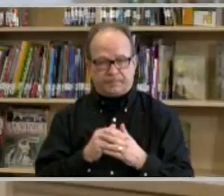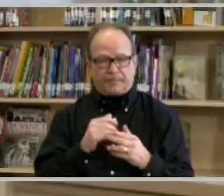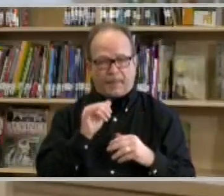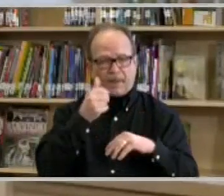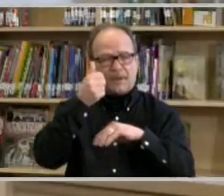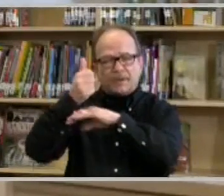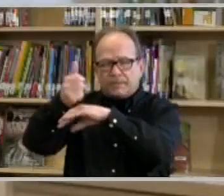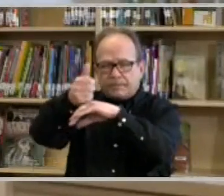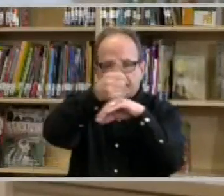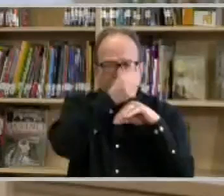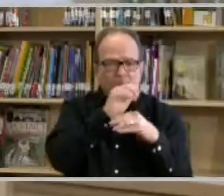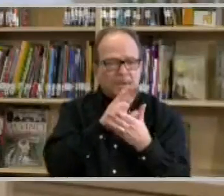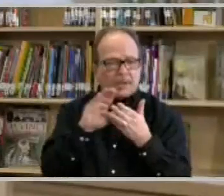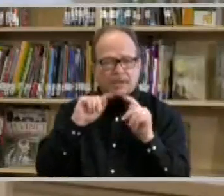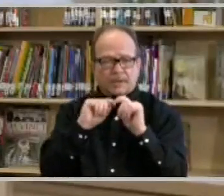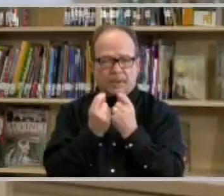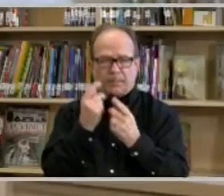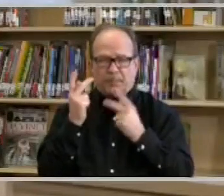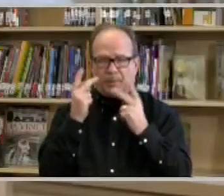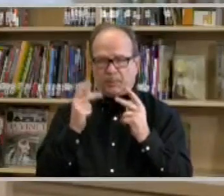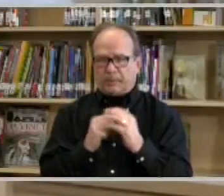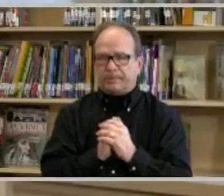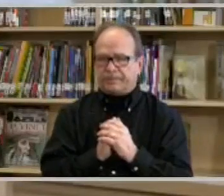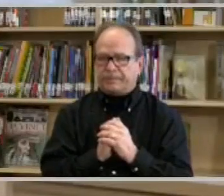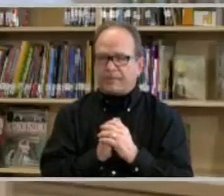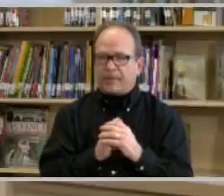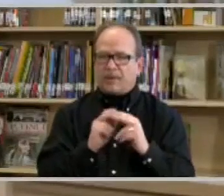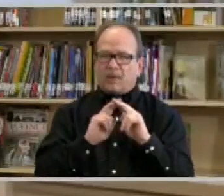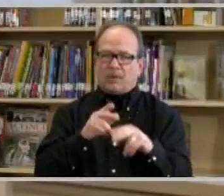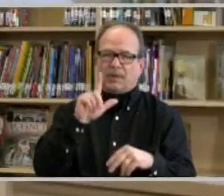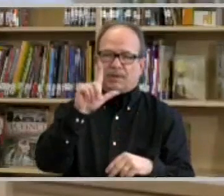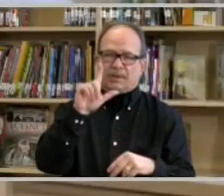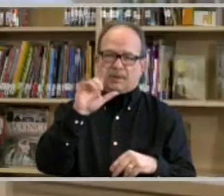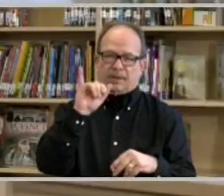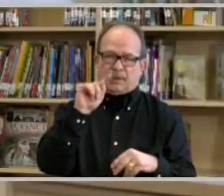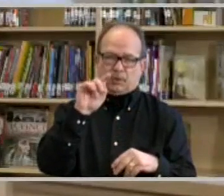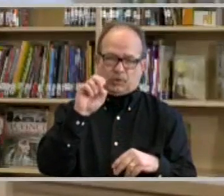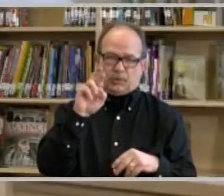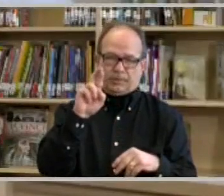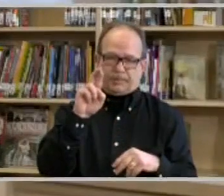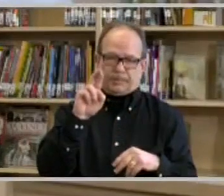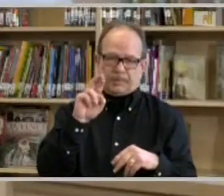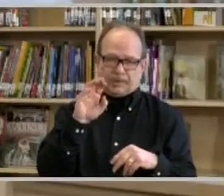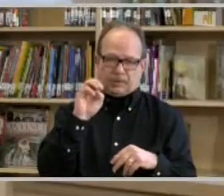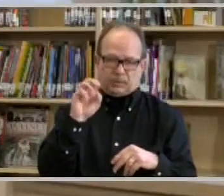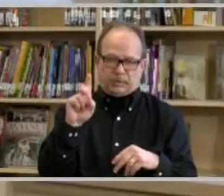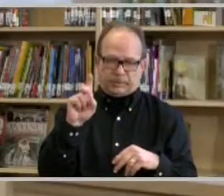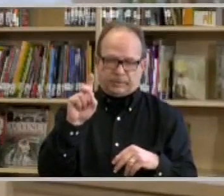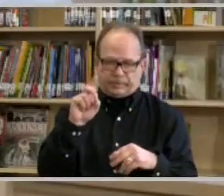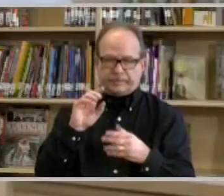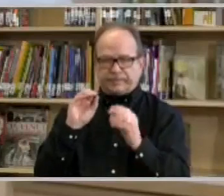TEAMS ACROSS THE CITY, BUT ALSO